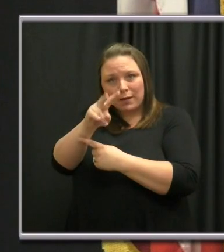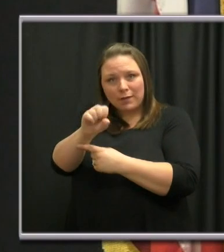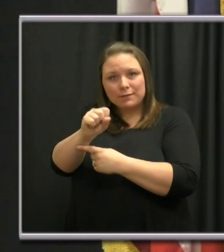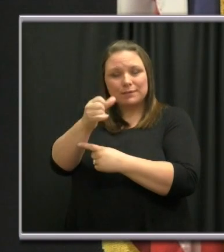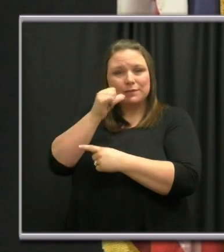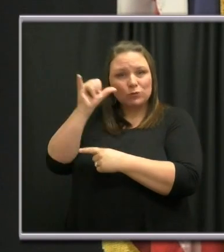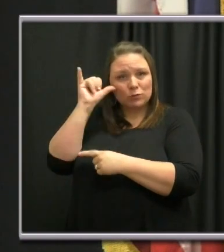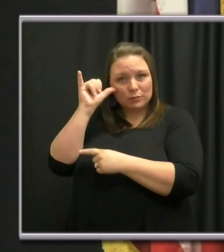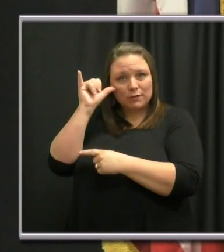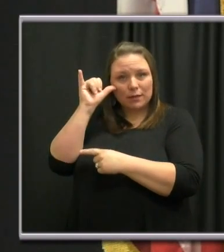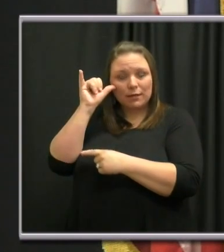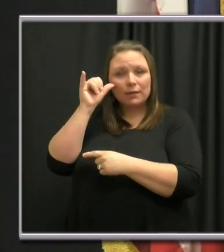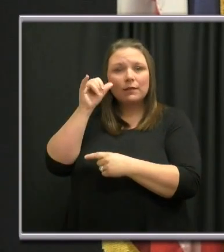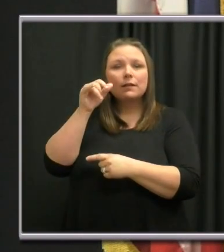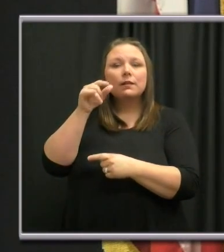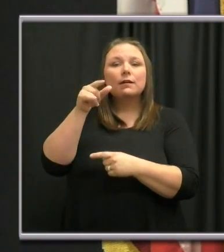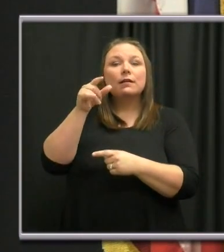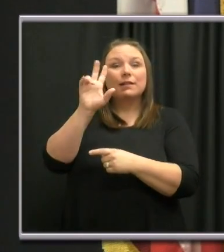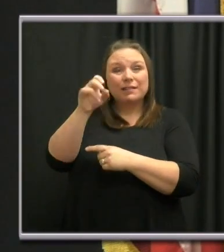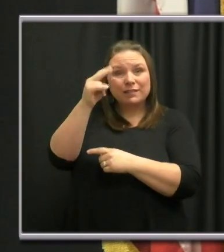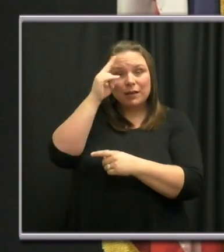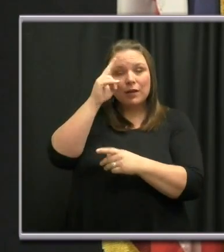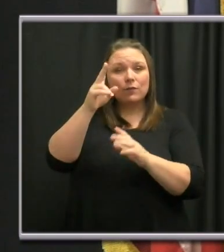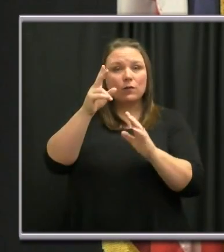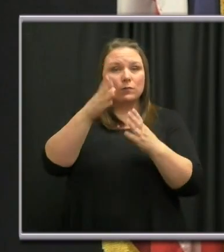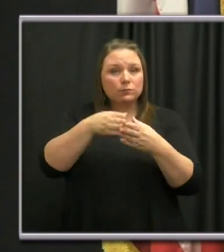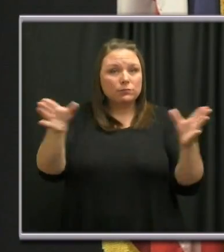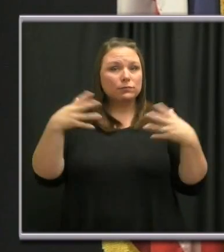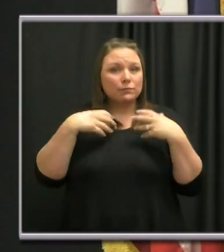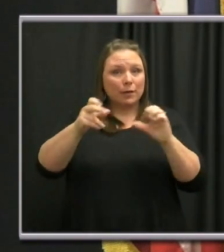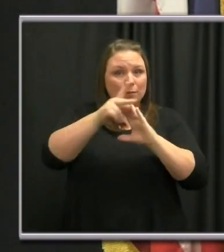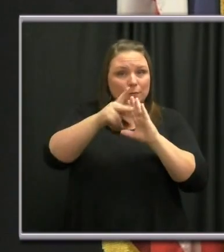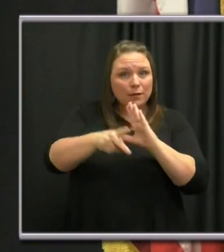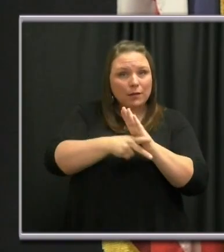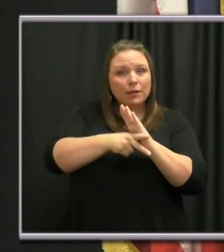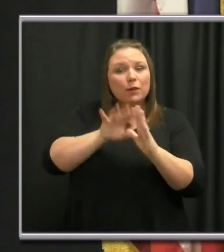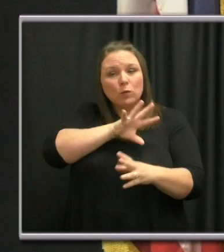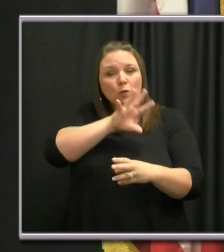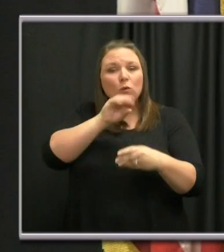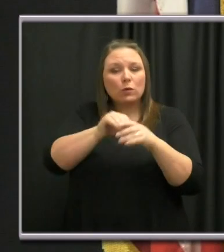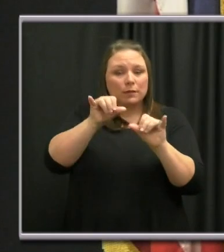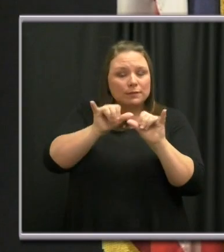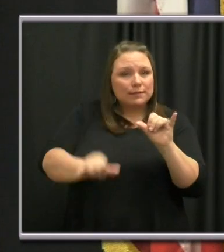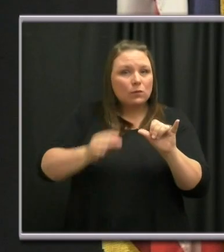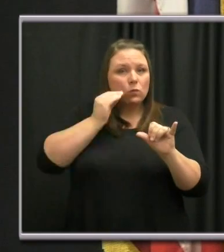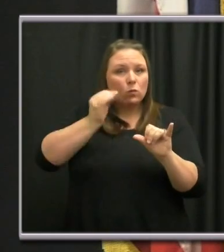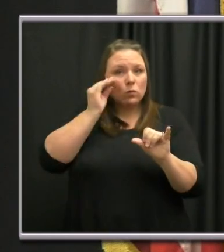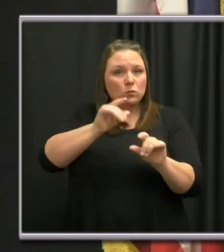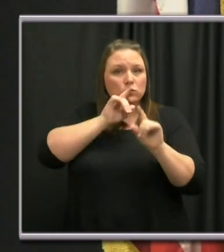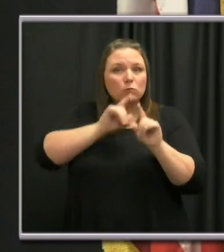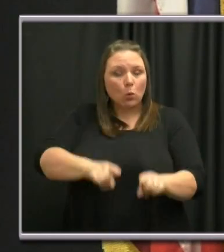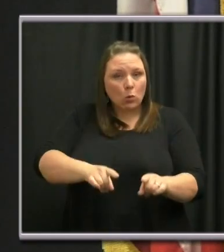THE VANDERBILT UNIVERSITY SCHOOL OF MEDICINE YESTERDAY MORNING. NATIONAL PUBLIC HEALTH